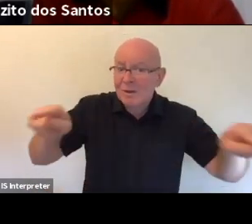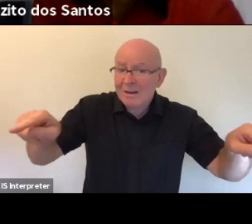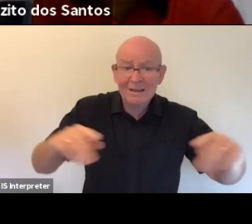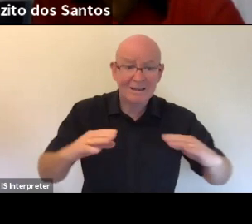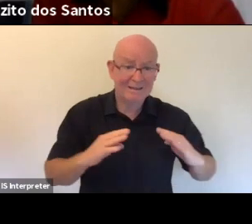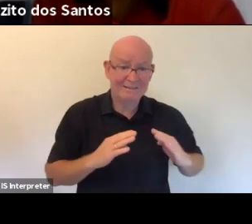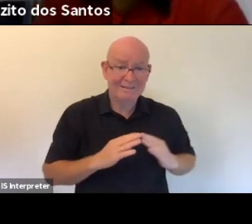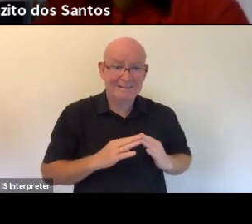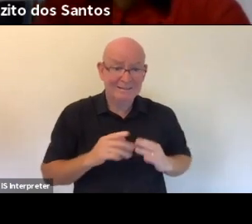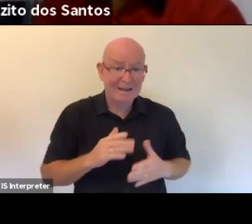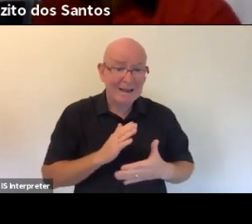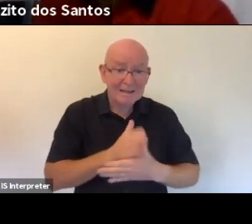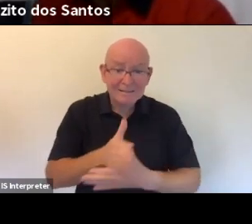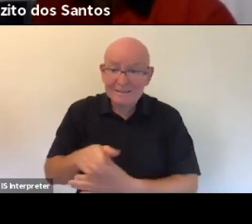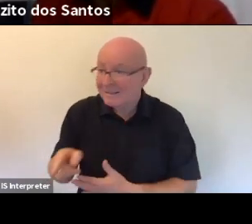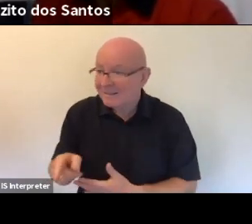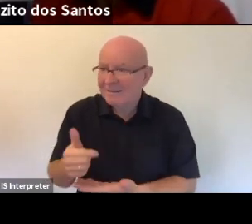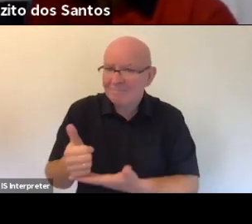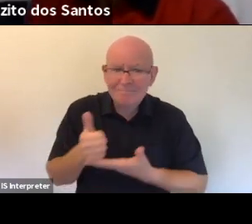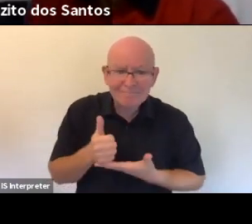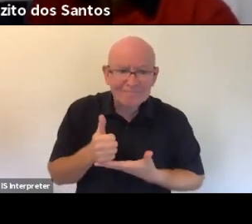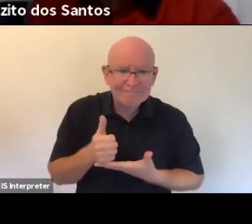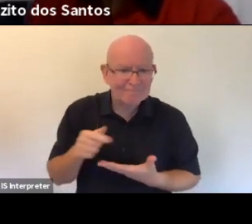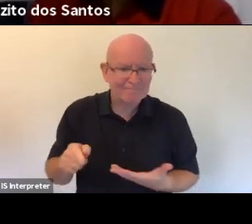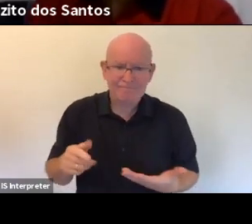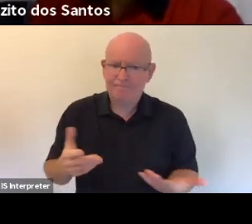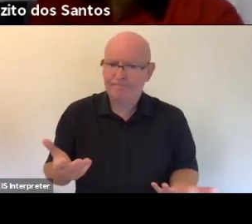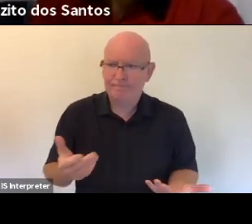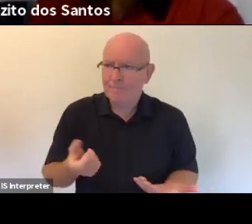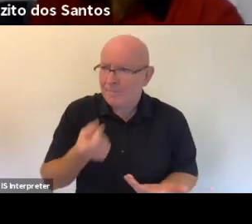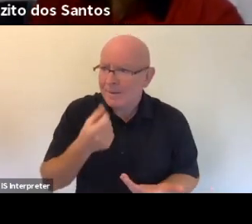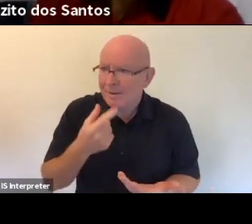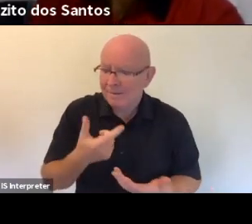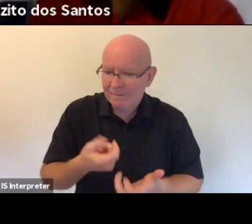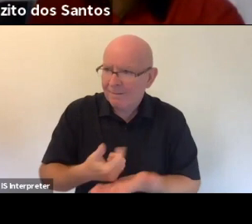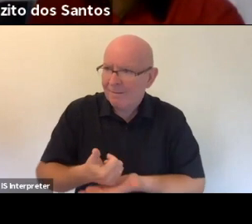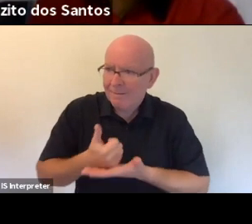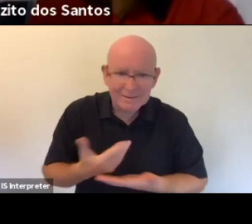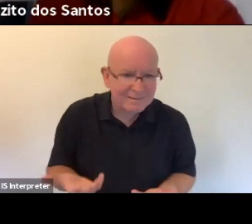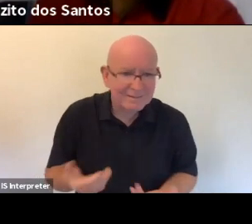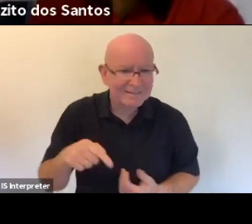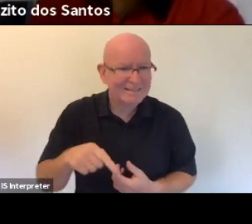are facing significant issues. During lockdown, the absence of transport means